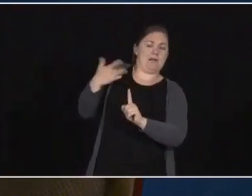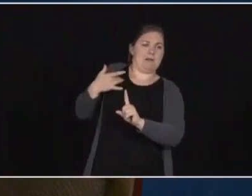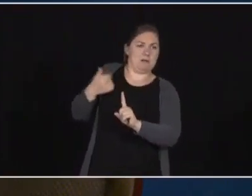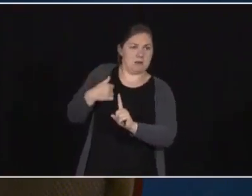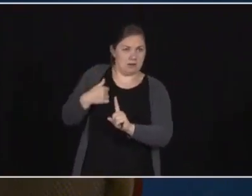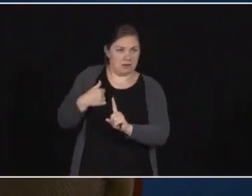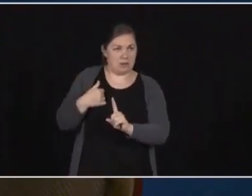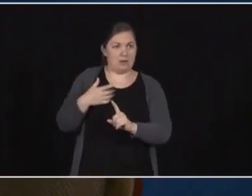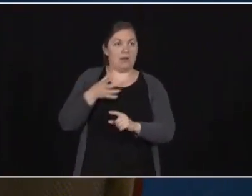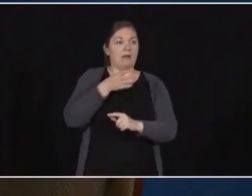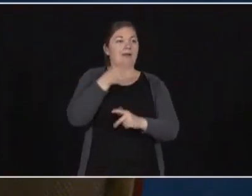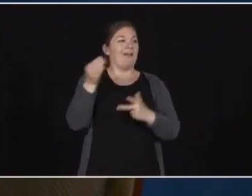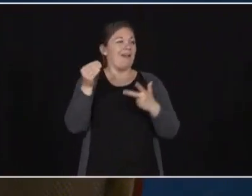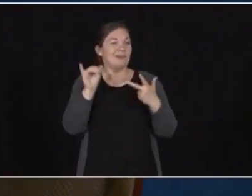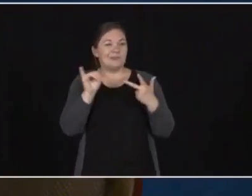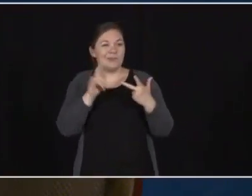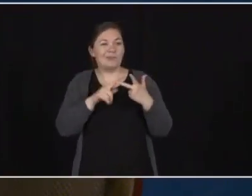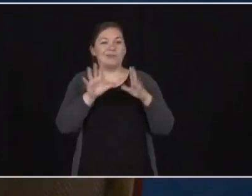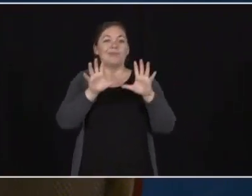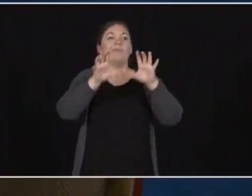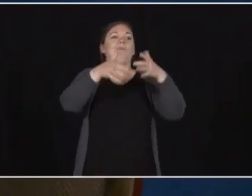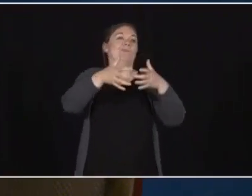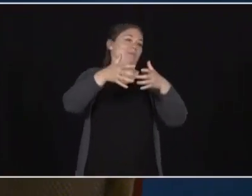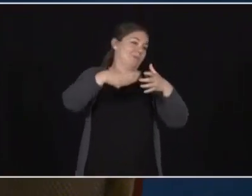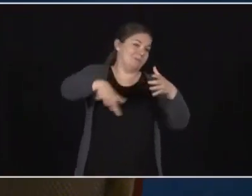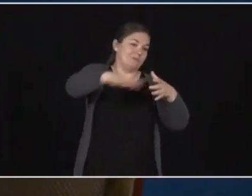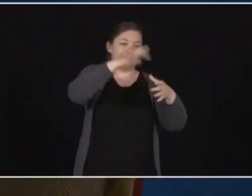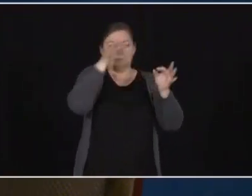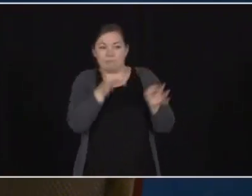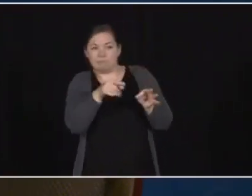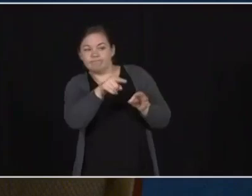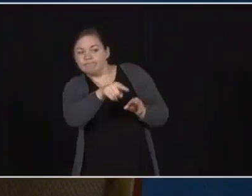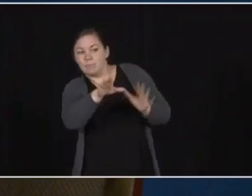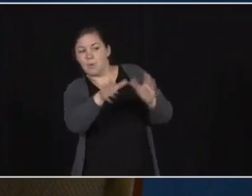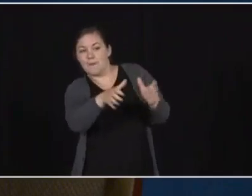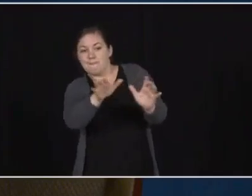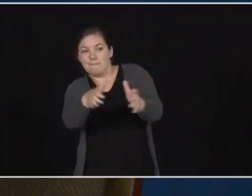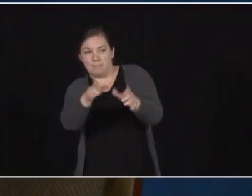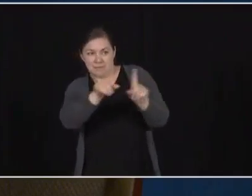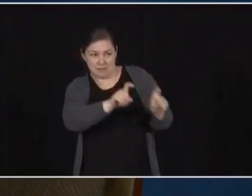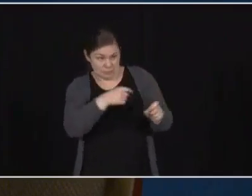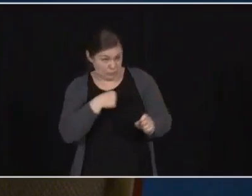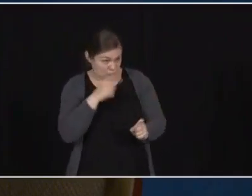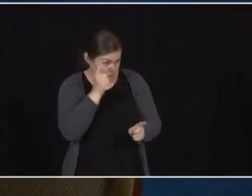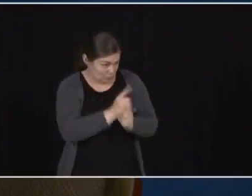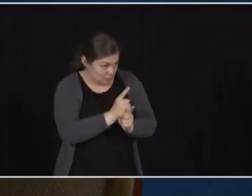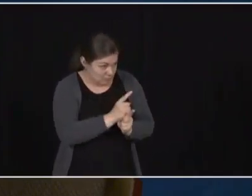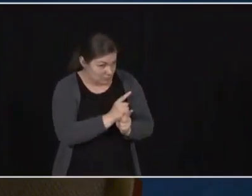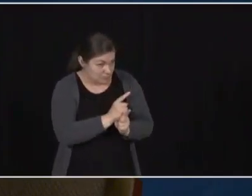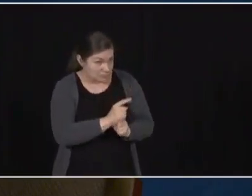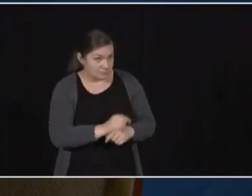testing that is proactive that you're doing to these targeted groups is that correct? I will take that.